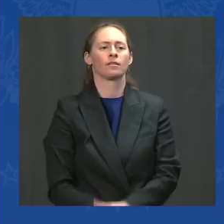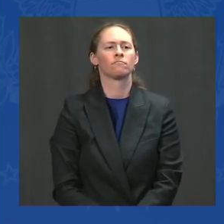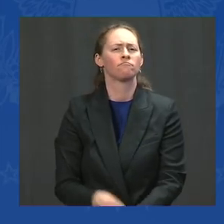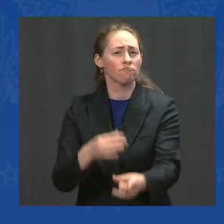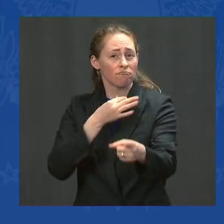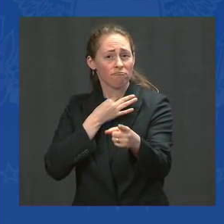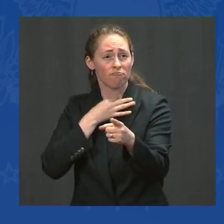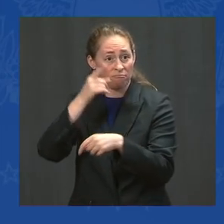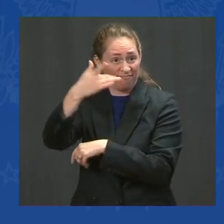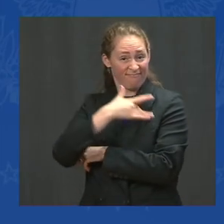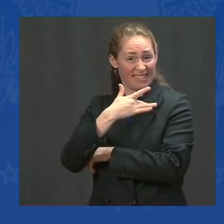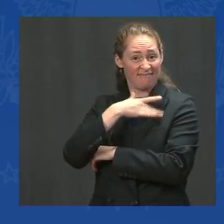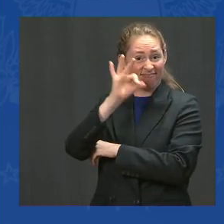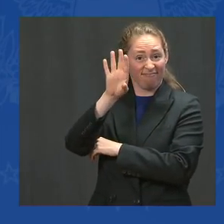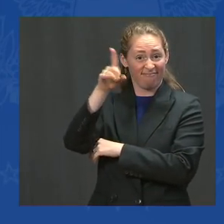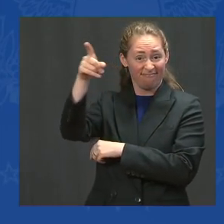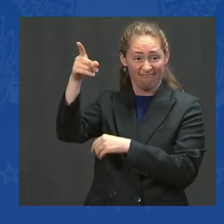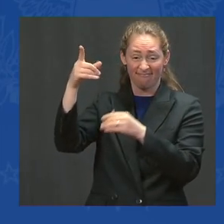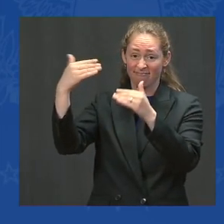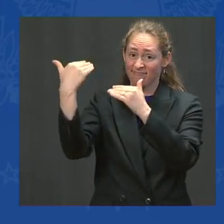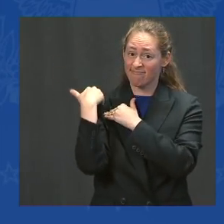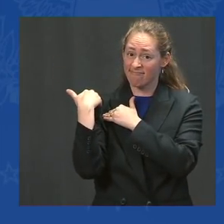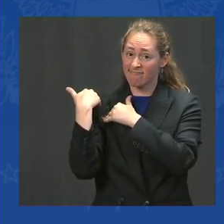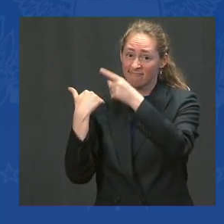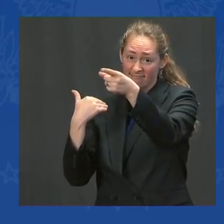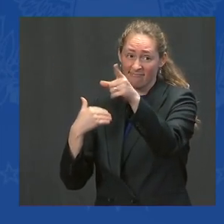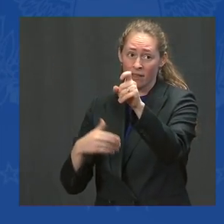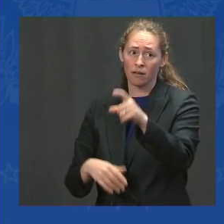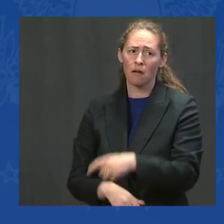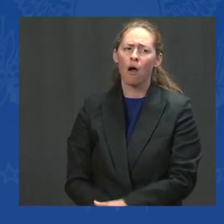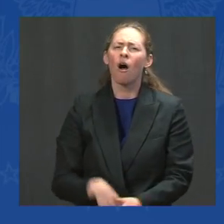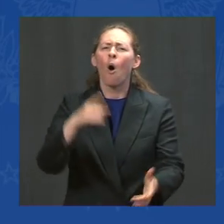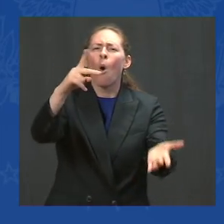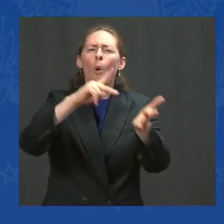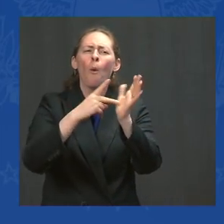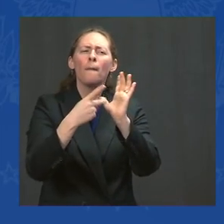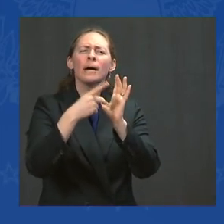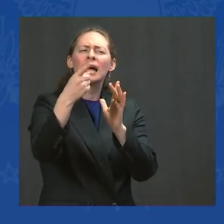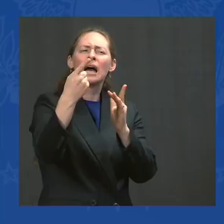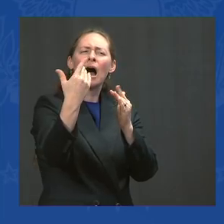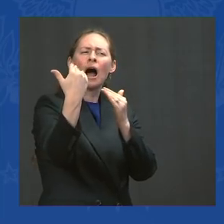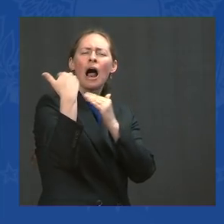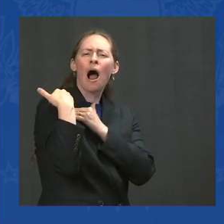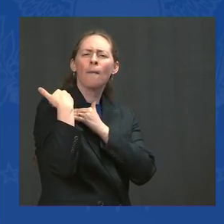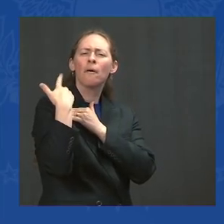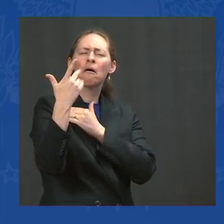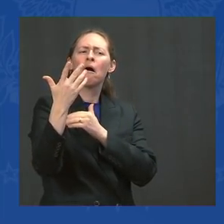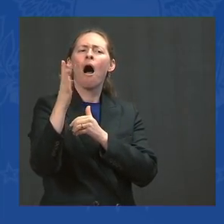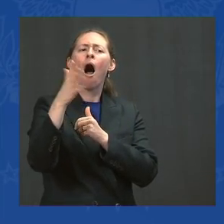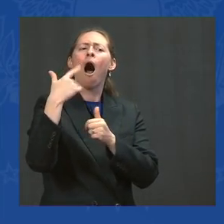The President: I'm -- when you say "hold accountable," I just want to -- I'm not trying to hold people account- -- I'm trying make people to look at themselves.